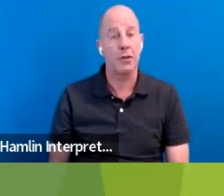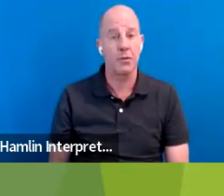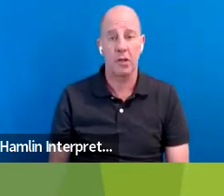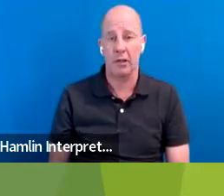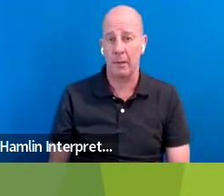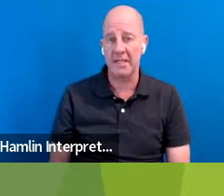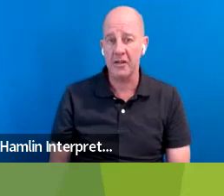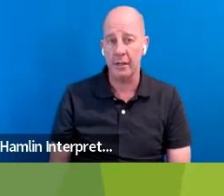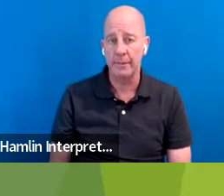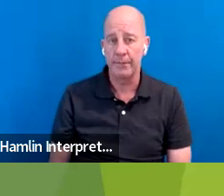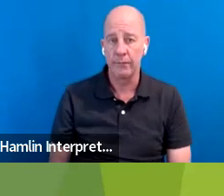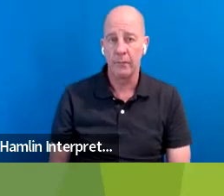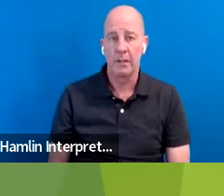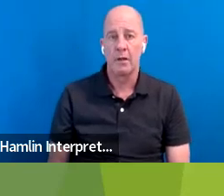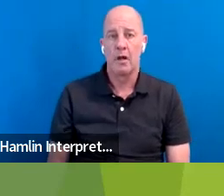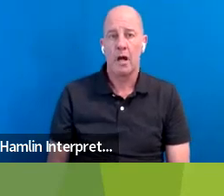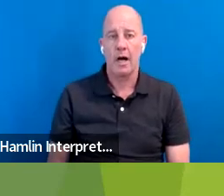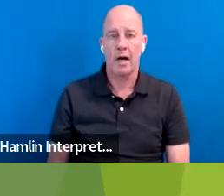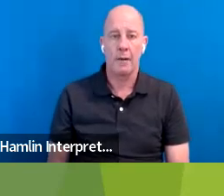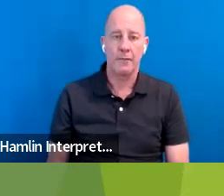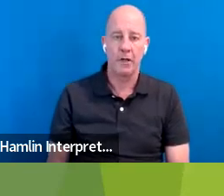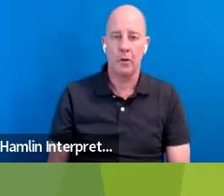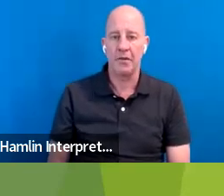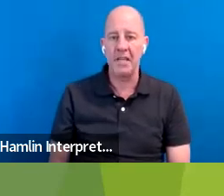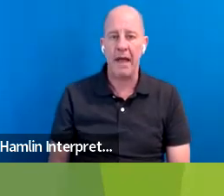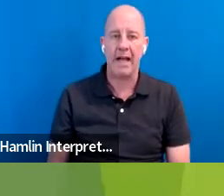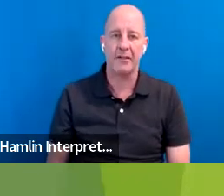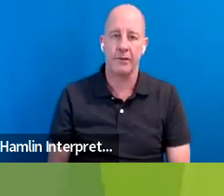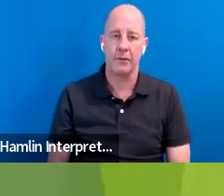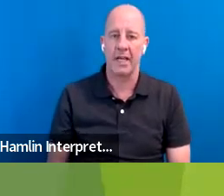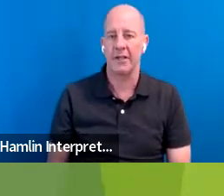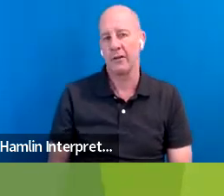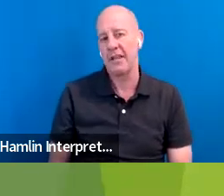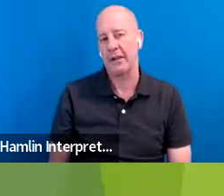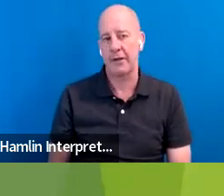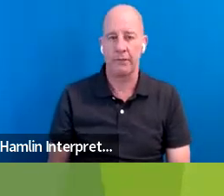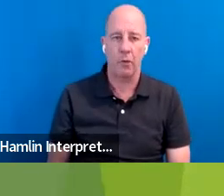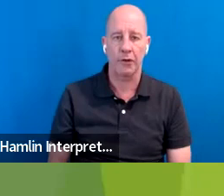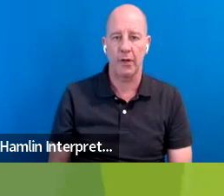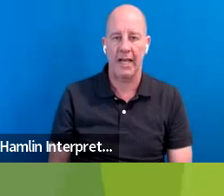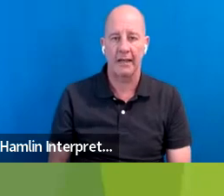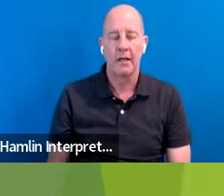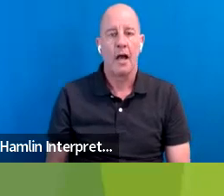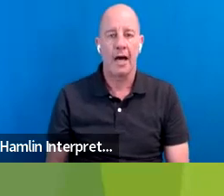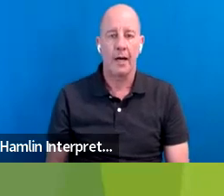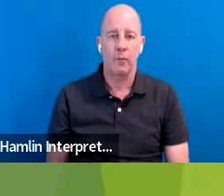Also you can use a lot of repetition. You know, think back to like your second, third, fourth grade.